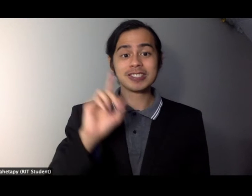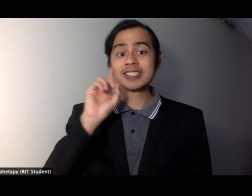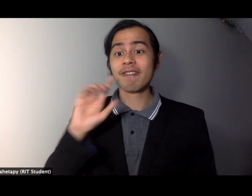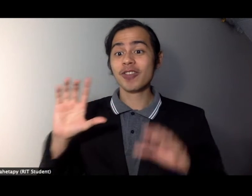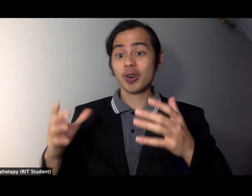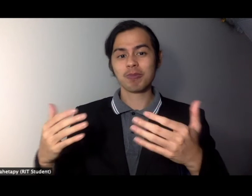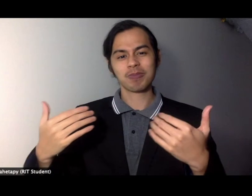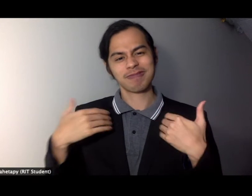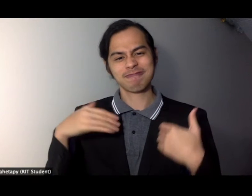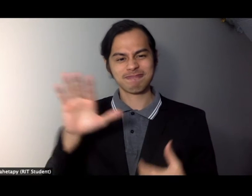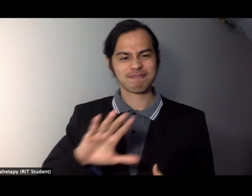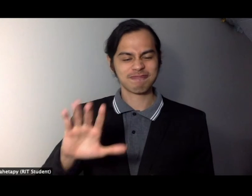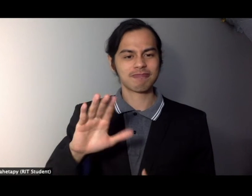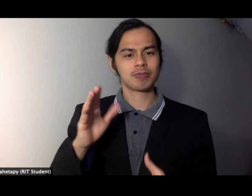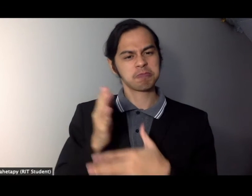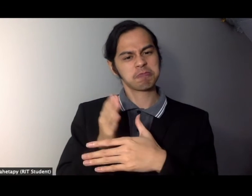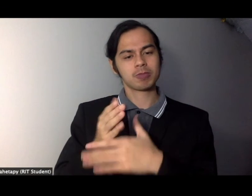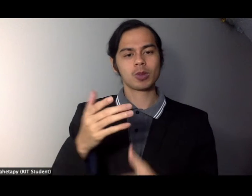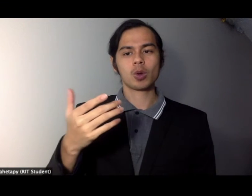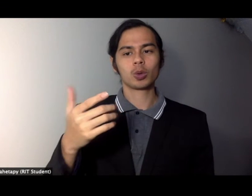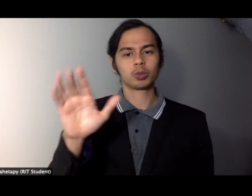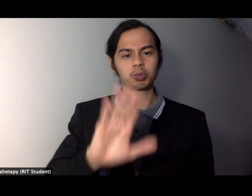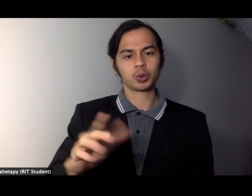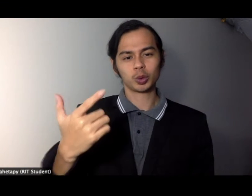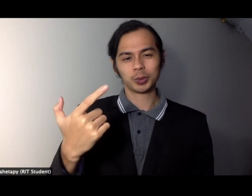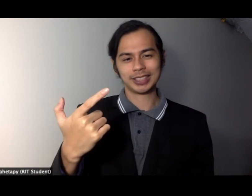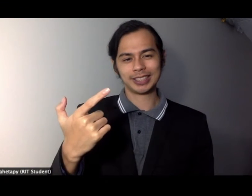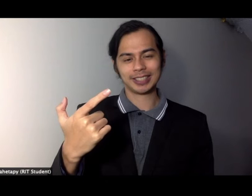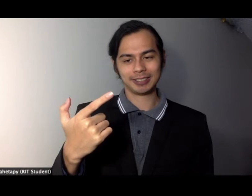And the mean of eHeals for deaf people is around 21.